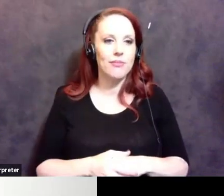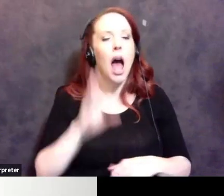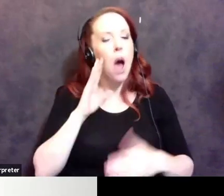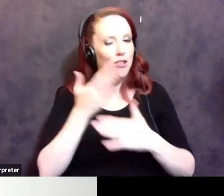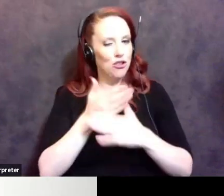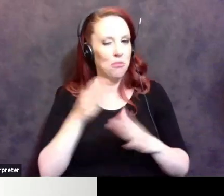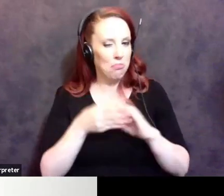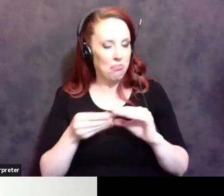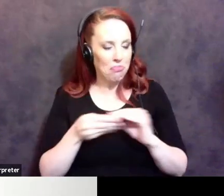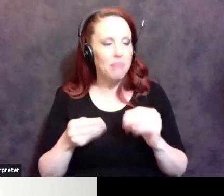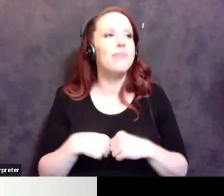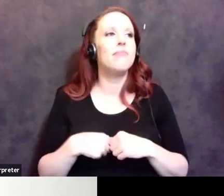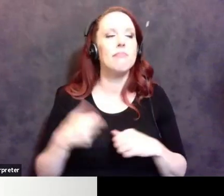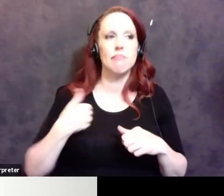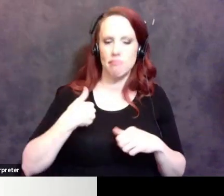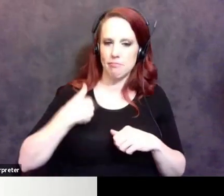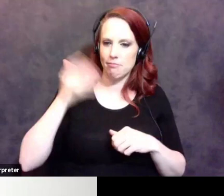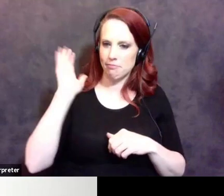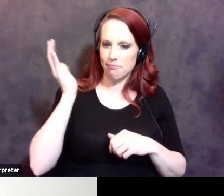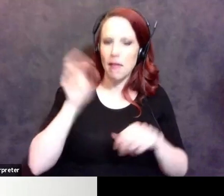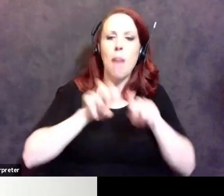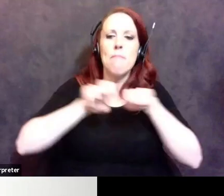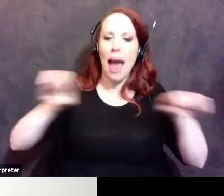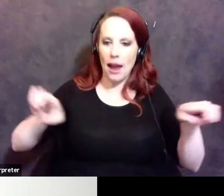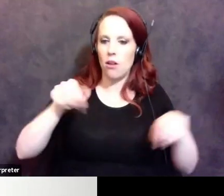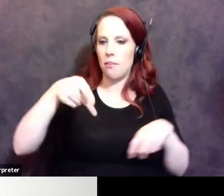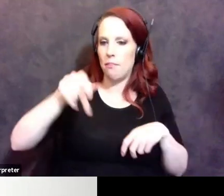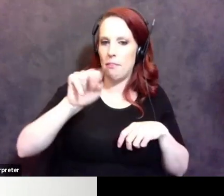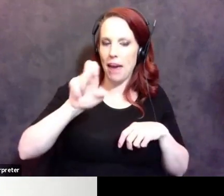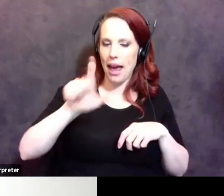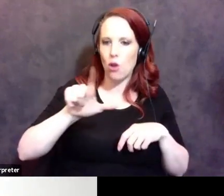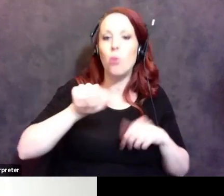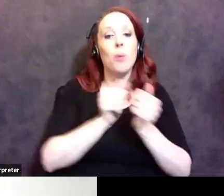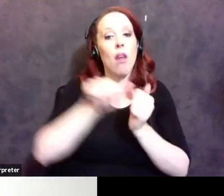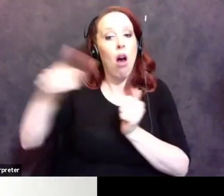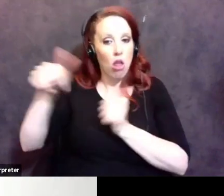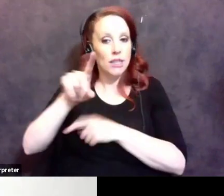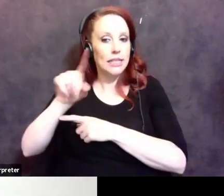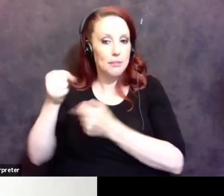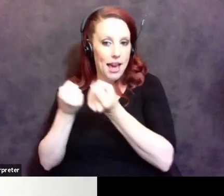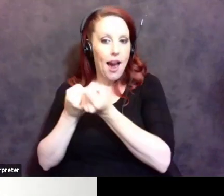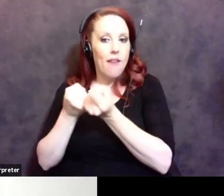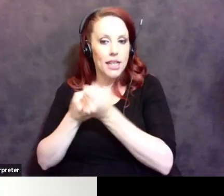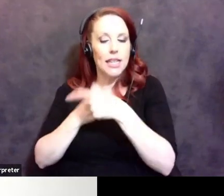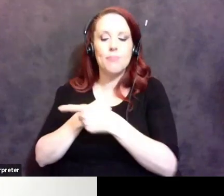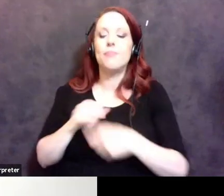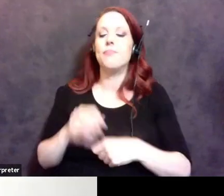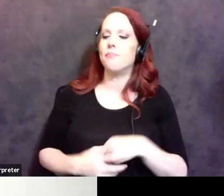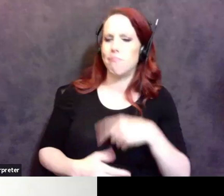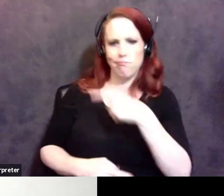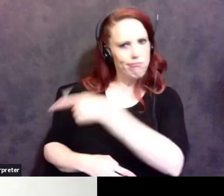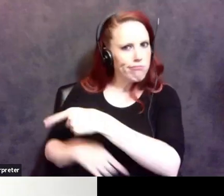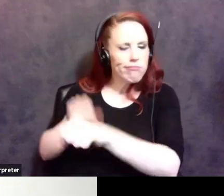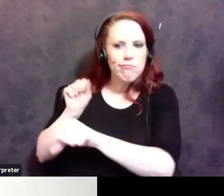spoke on a panel with another disability advocate who has been doing this work for, I would